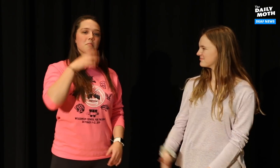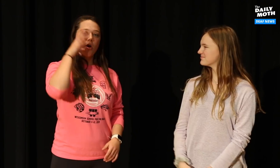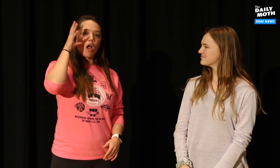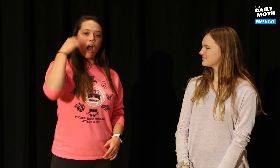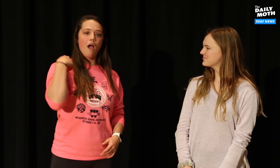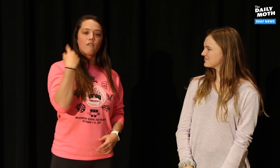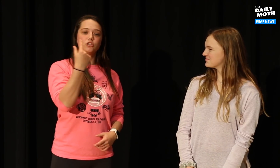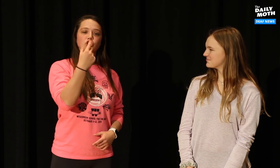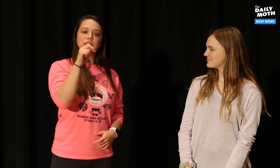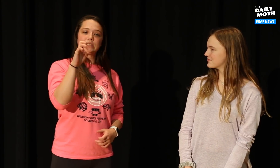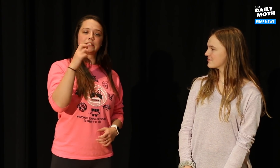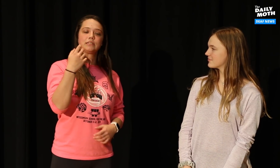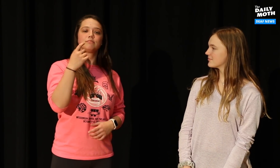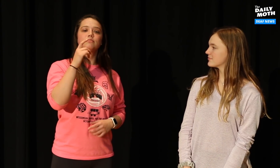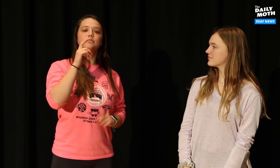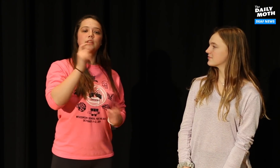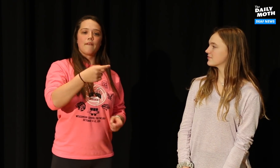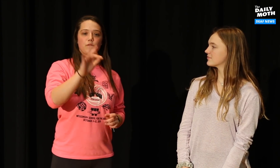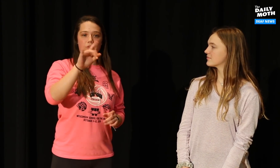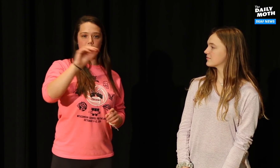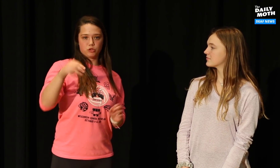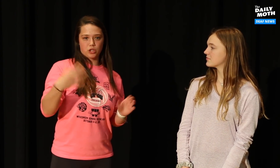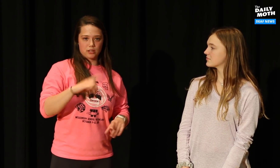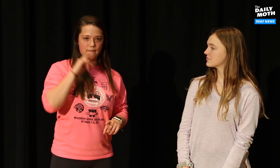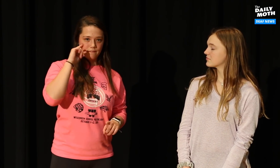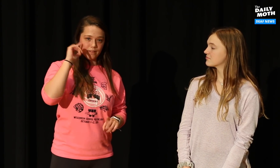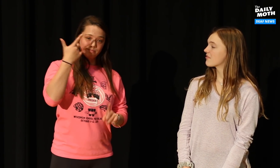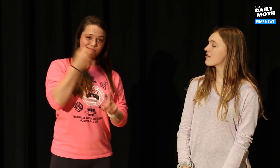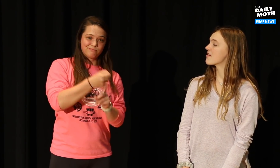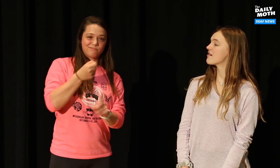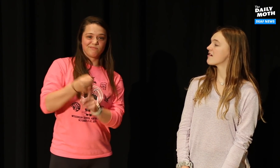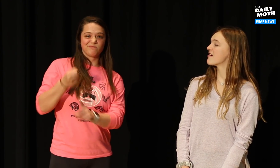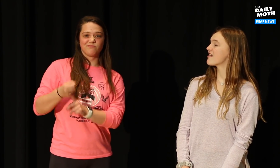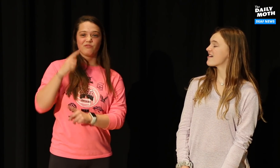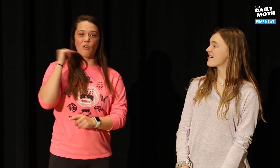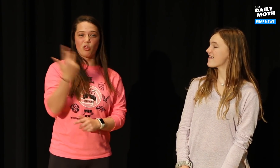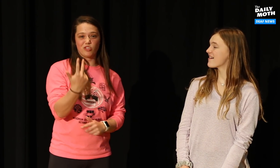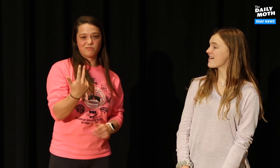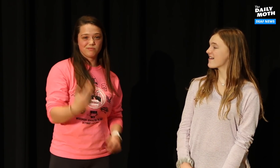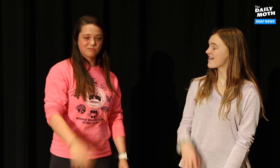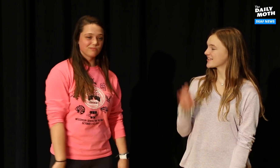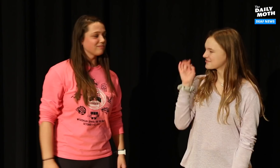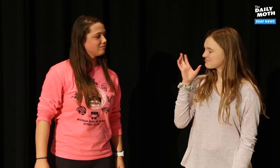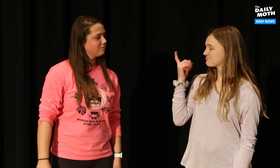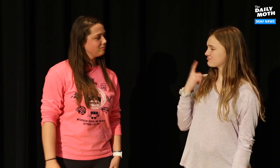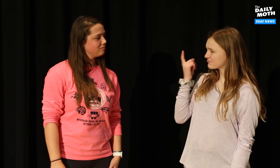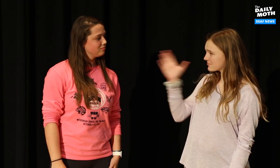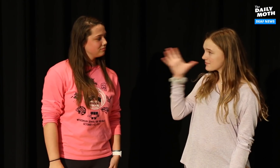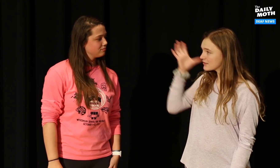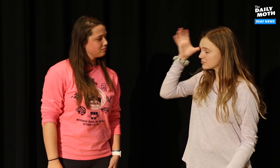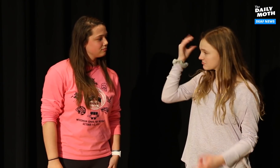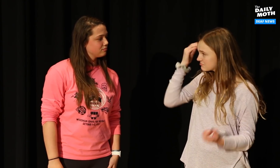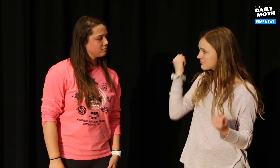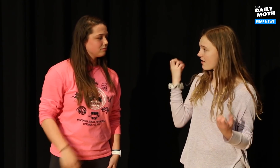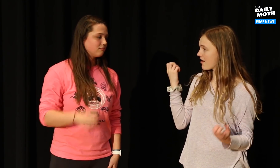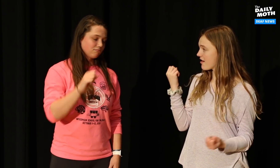My parents have genes that give them 25% chance of conceiving deaf children and yet they ended up with 3 deaf children! Interesting, and I wonder if your parents know sign language?